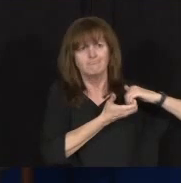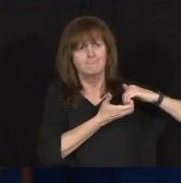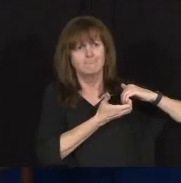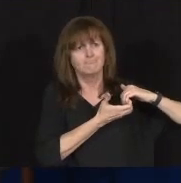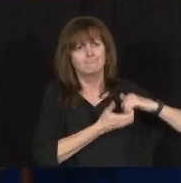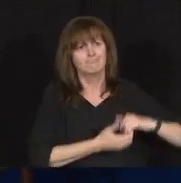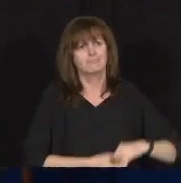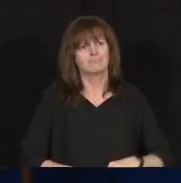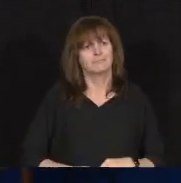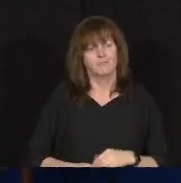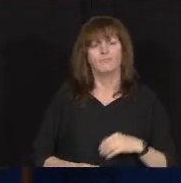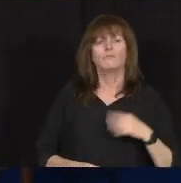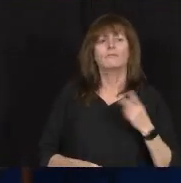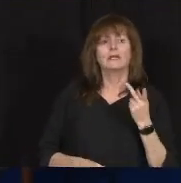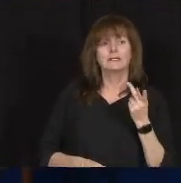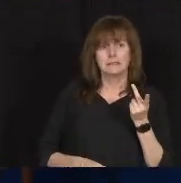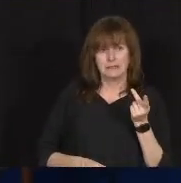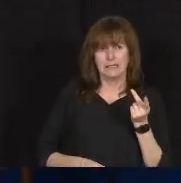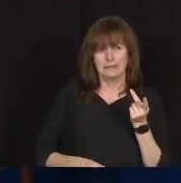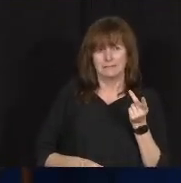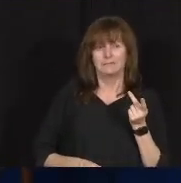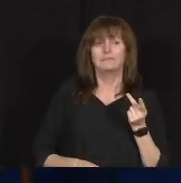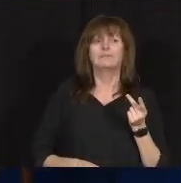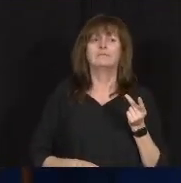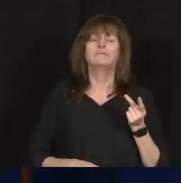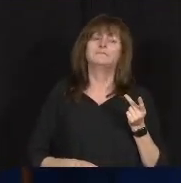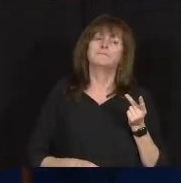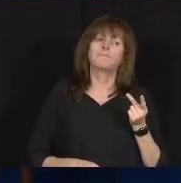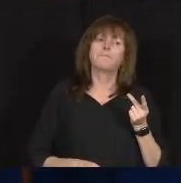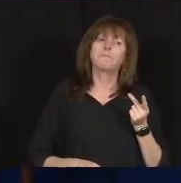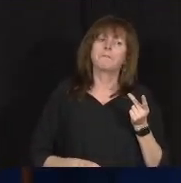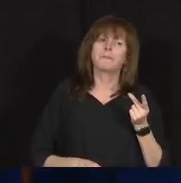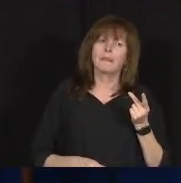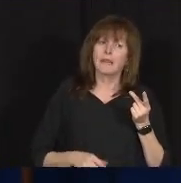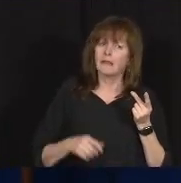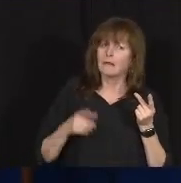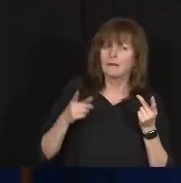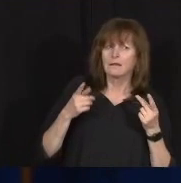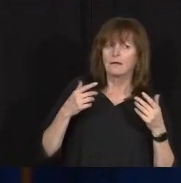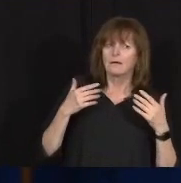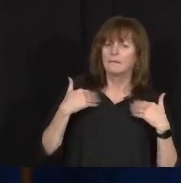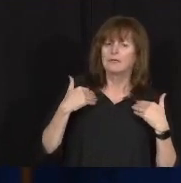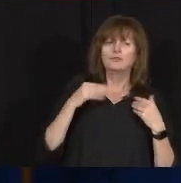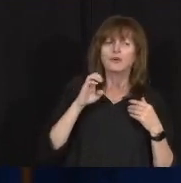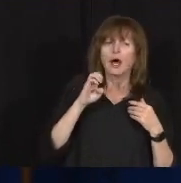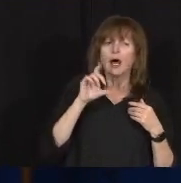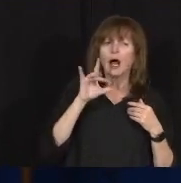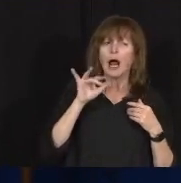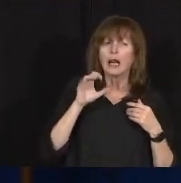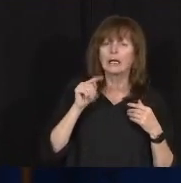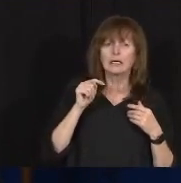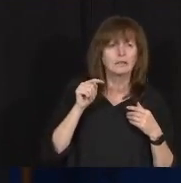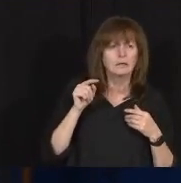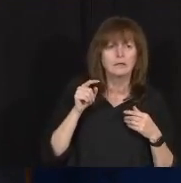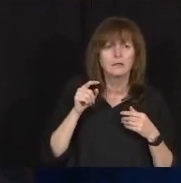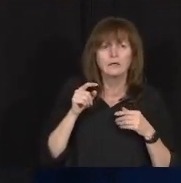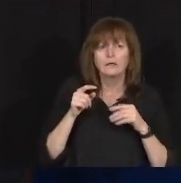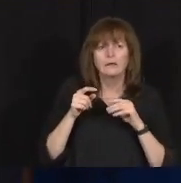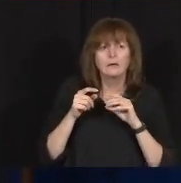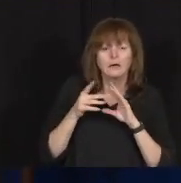my follow-up which is for the minister, Elliott Dio timeline when the O